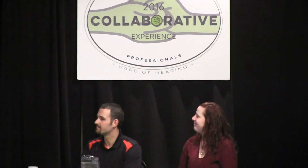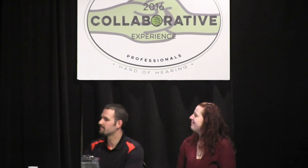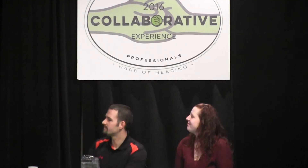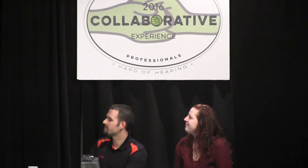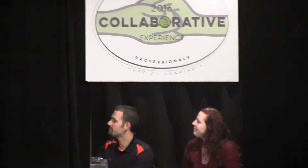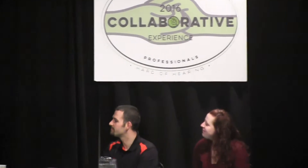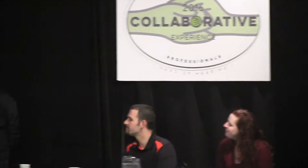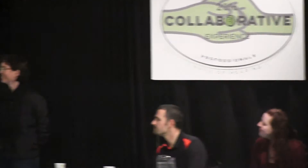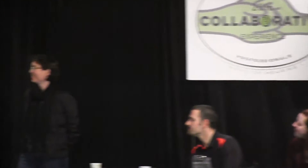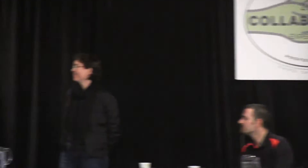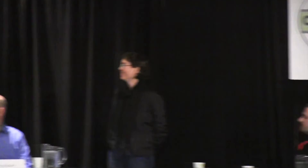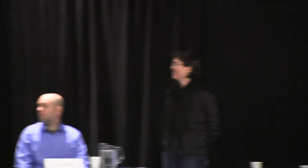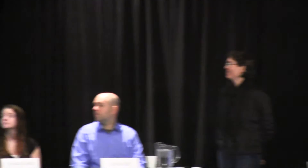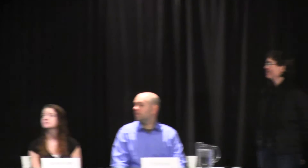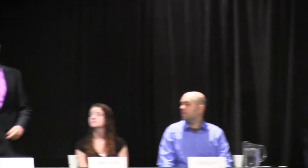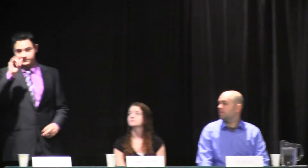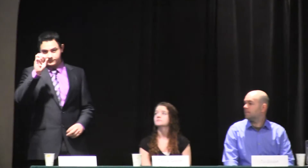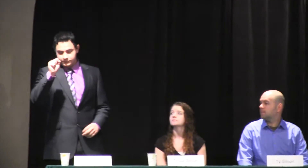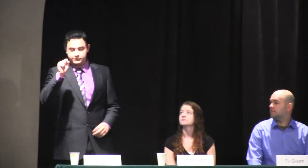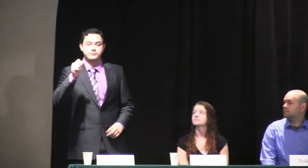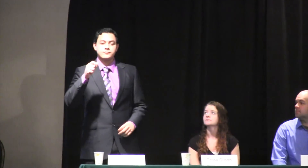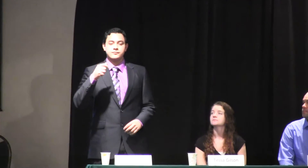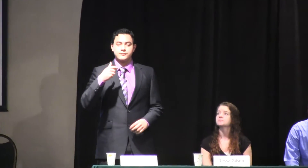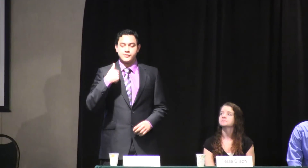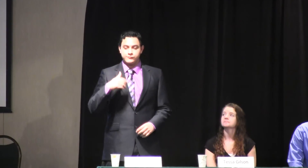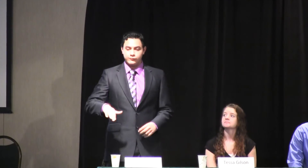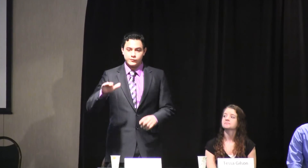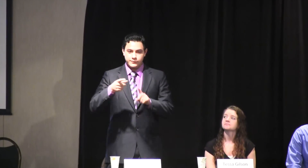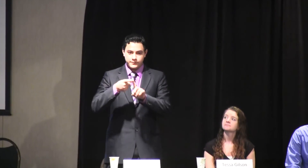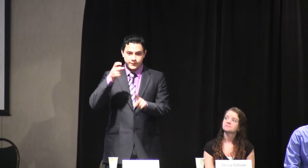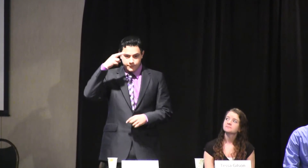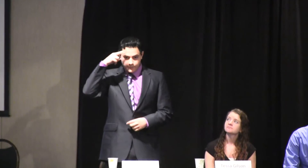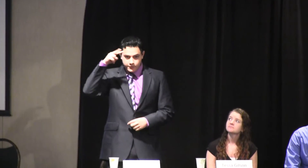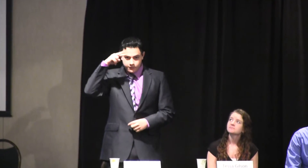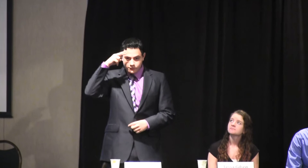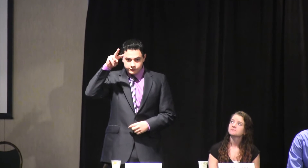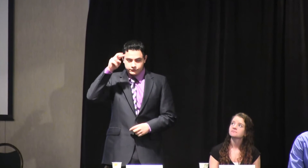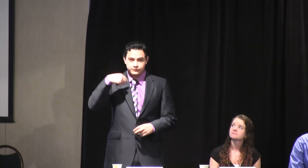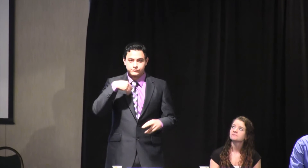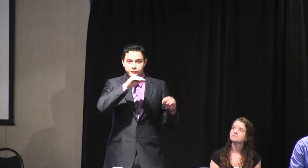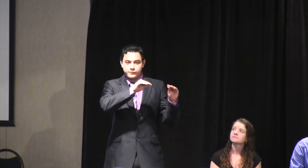Brandi: Yes, thank you. Moises: And I'm Moises. I'm actually from Mexico.